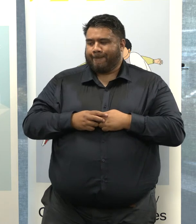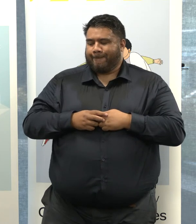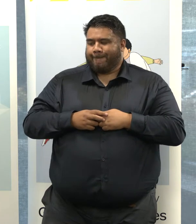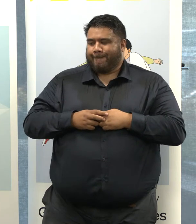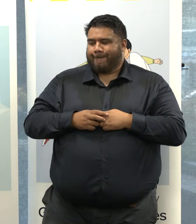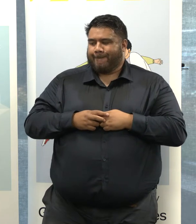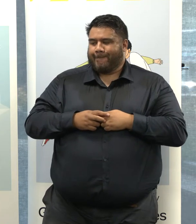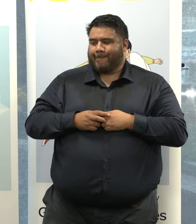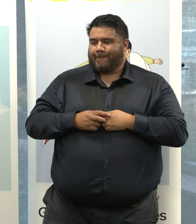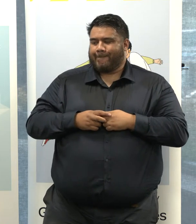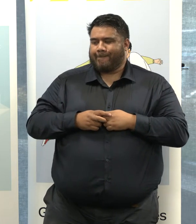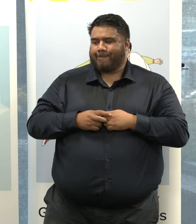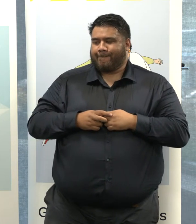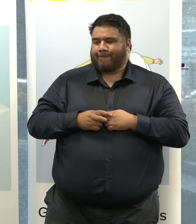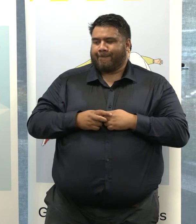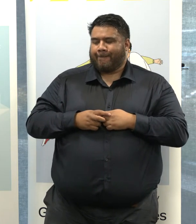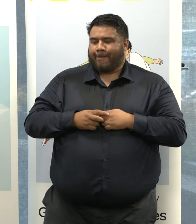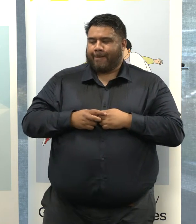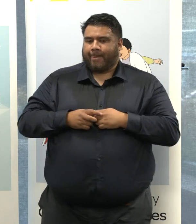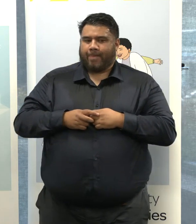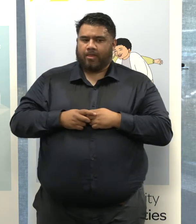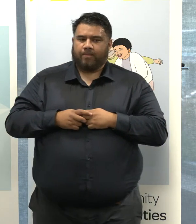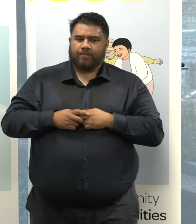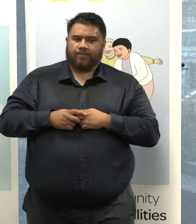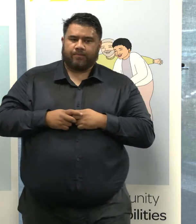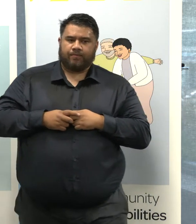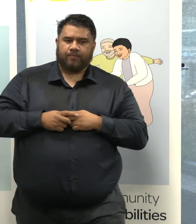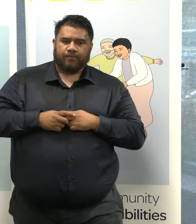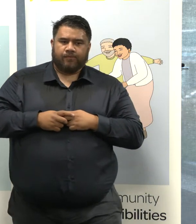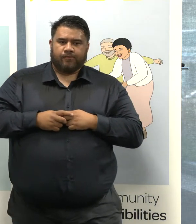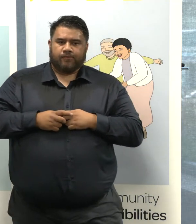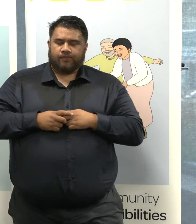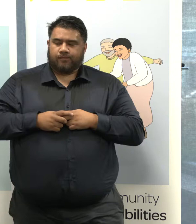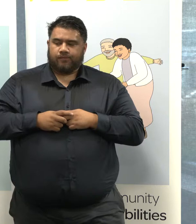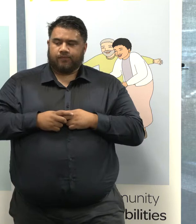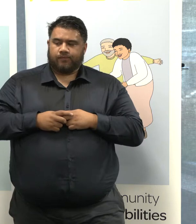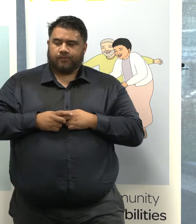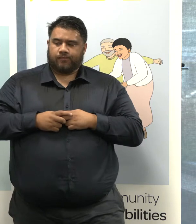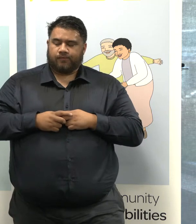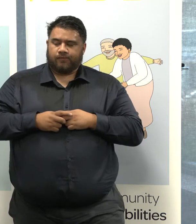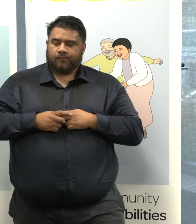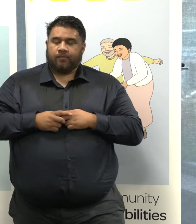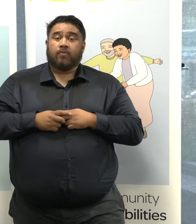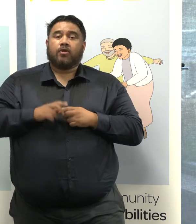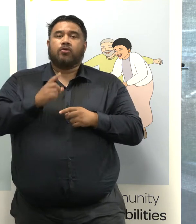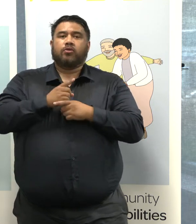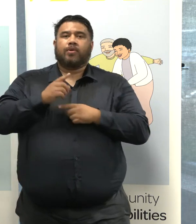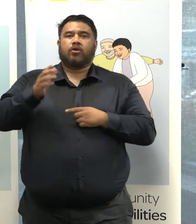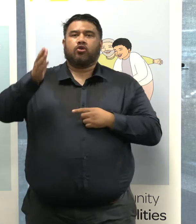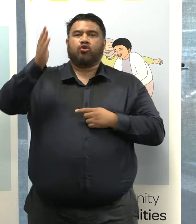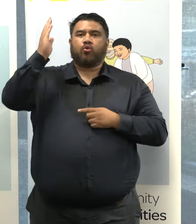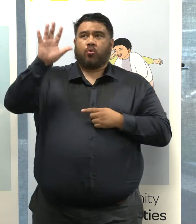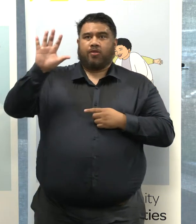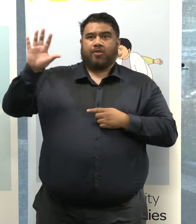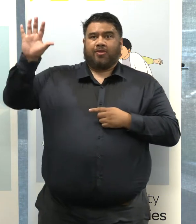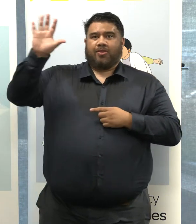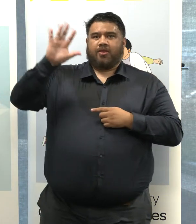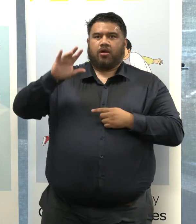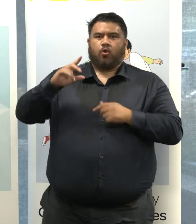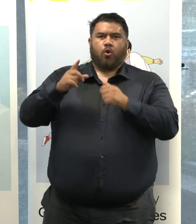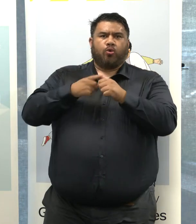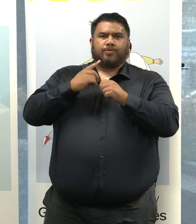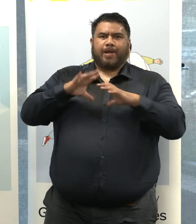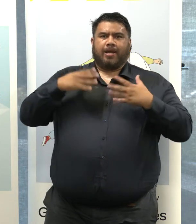in my report.